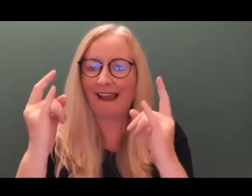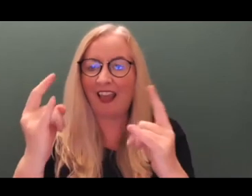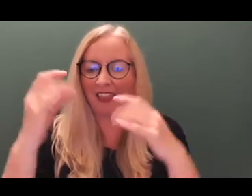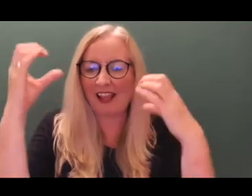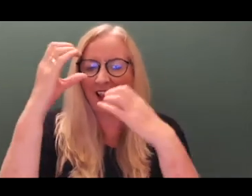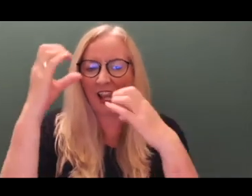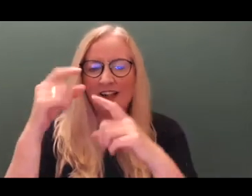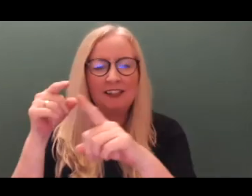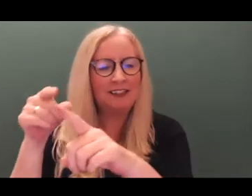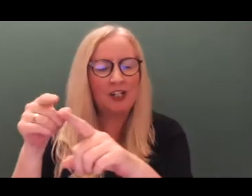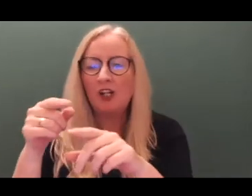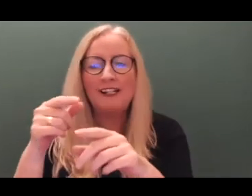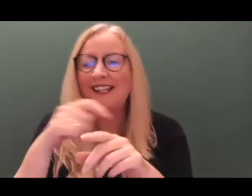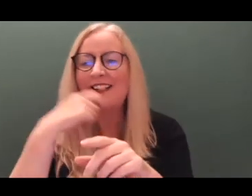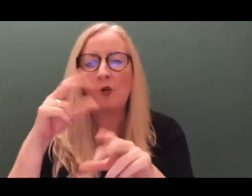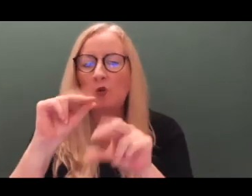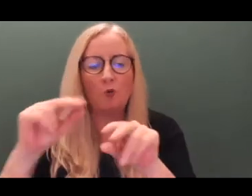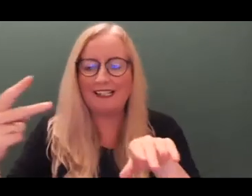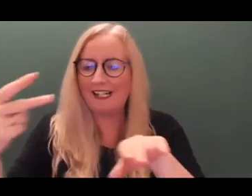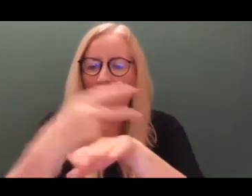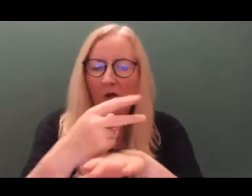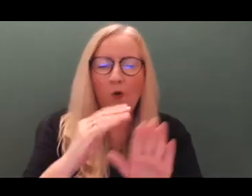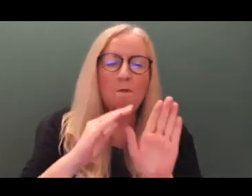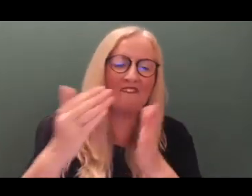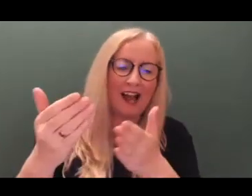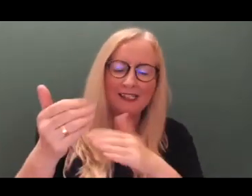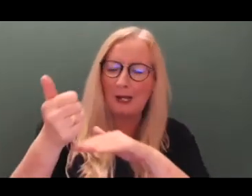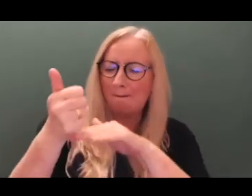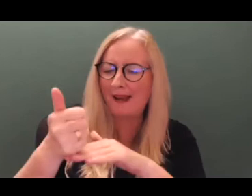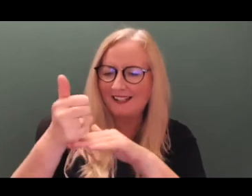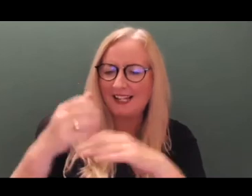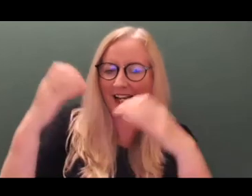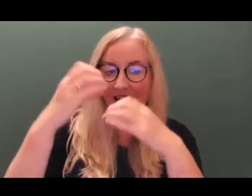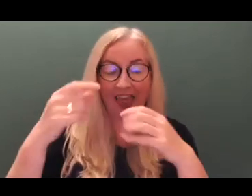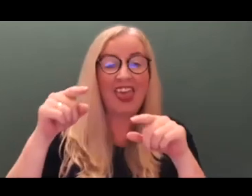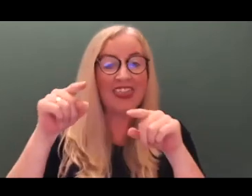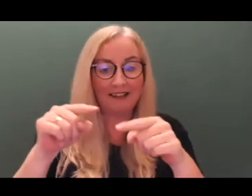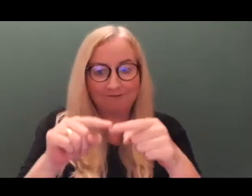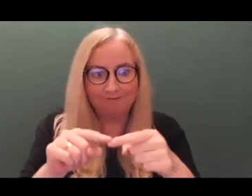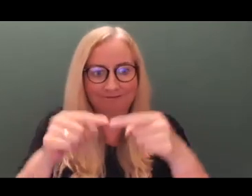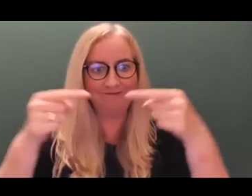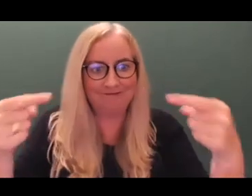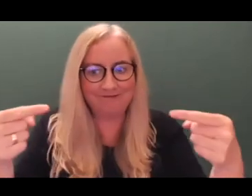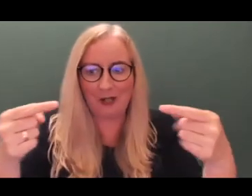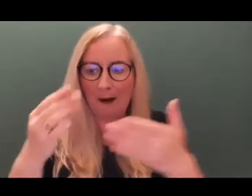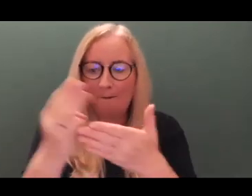don't intervene, that you provide basic care. That runs contrary to clinical practice which is about